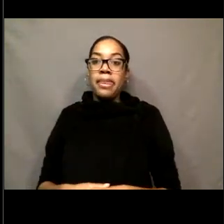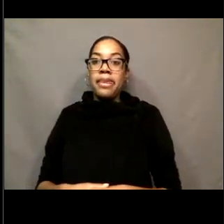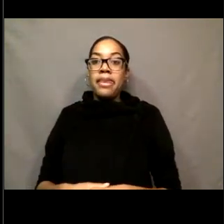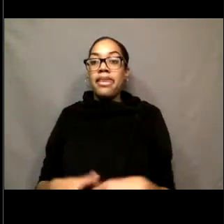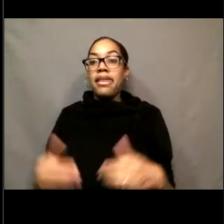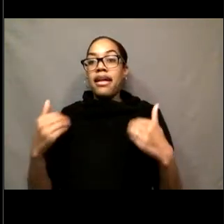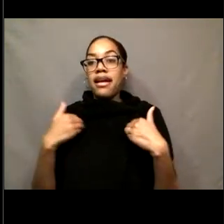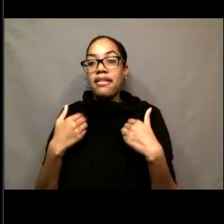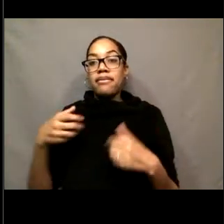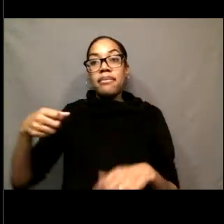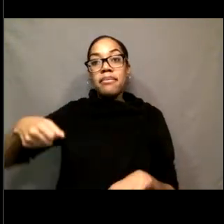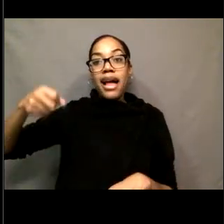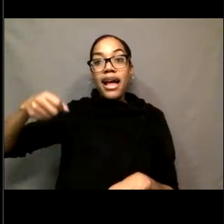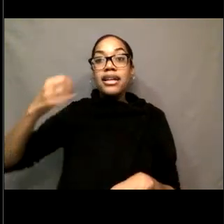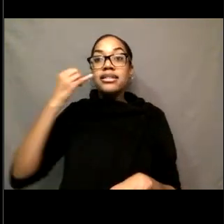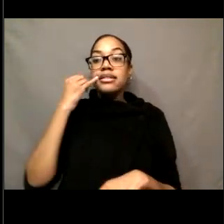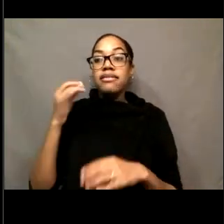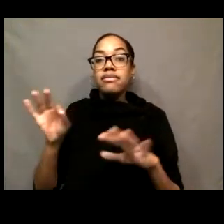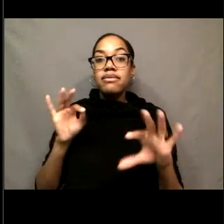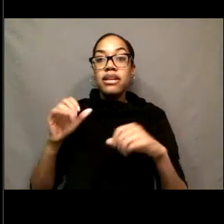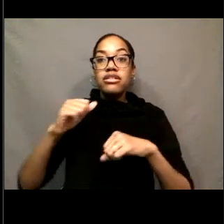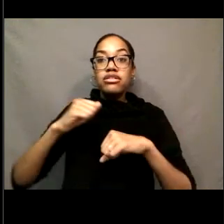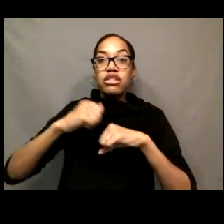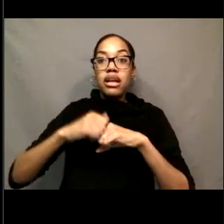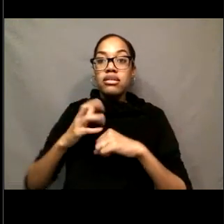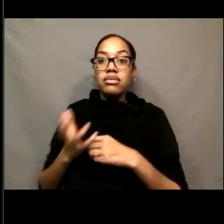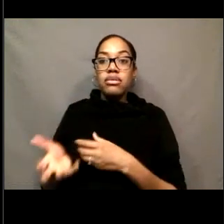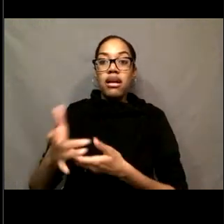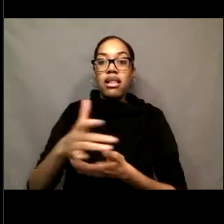that if we find shells, we collect the shells and put them in there so we can then look at the number,